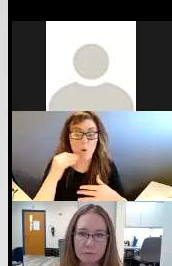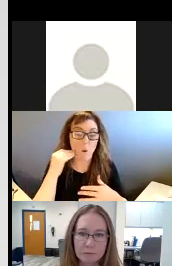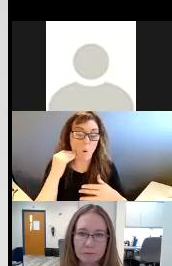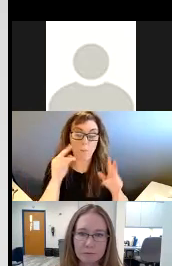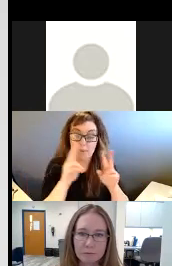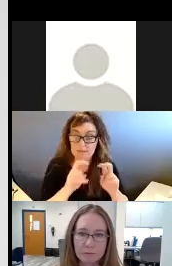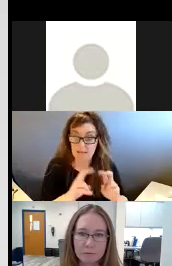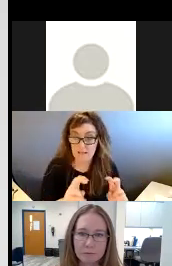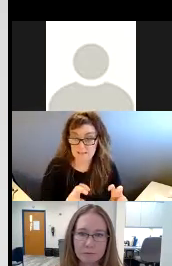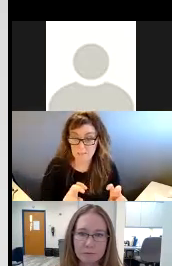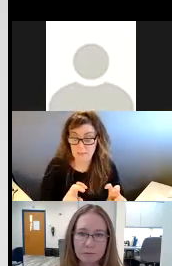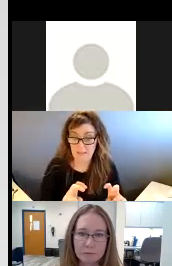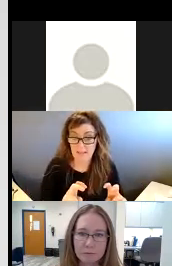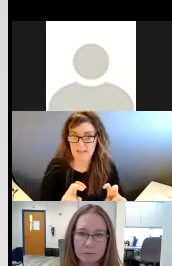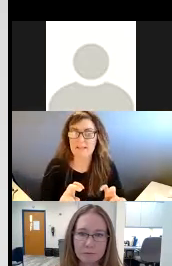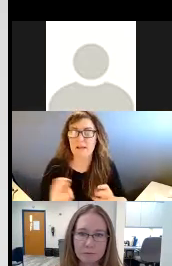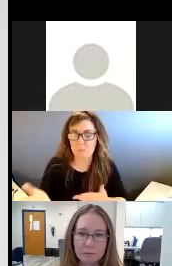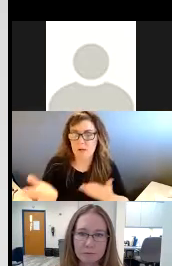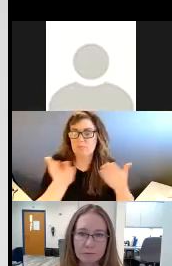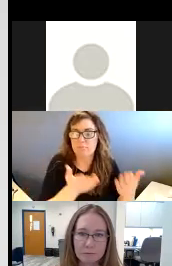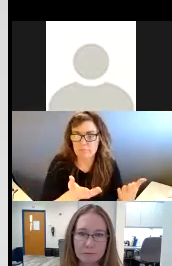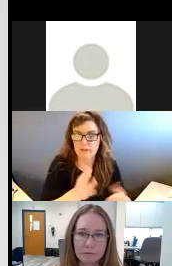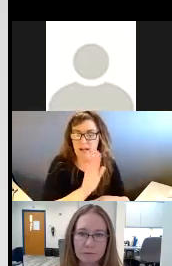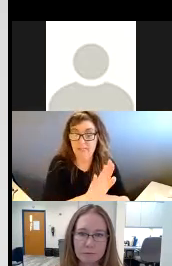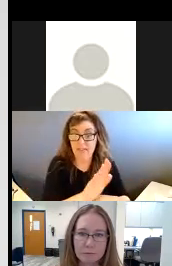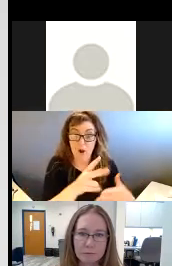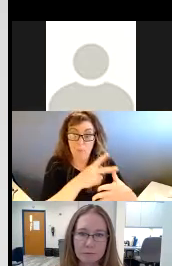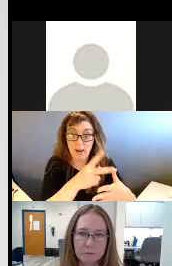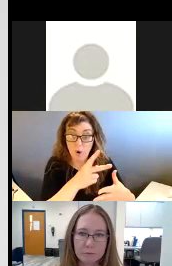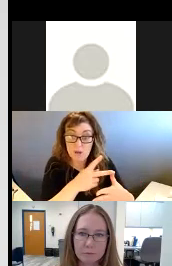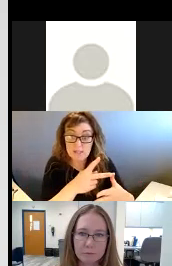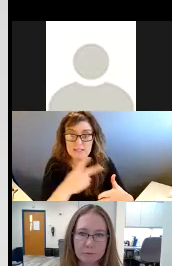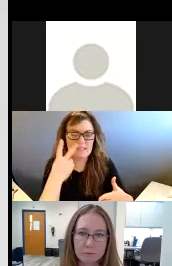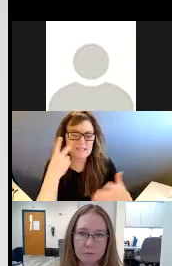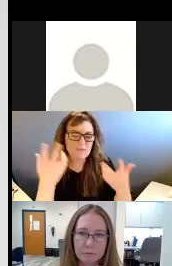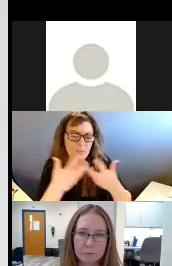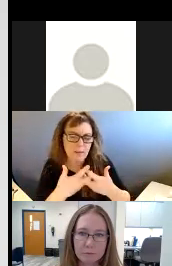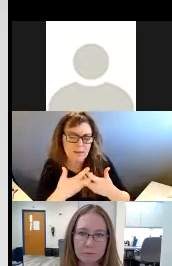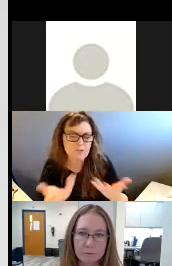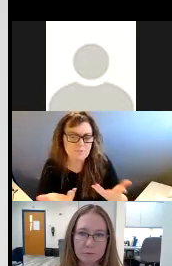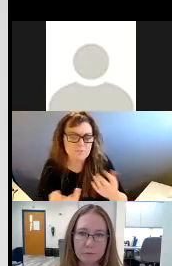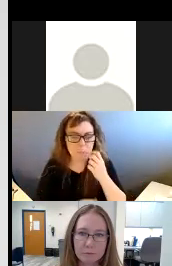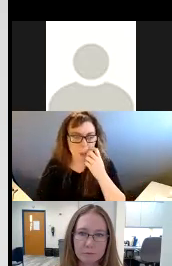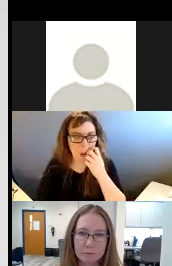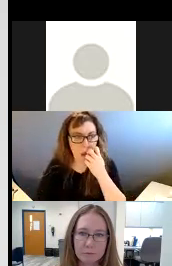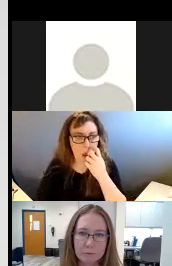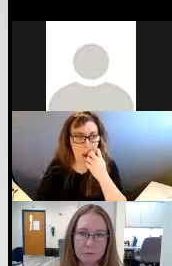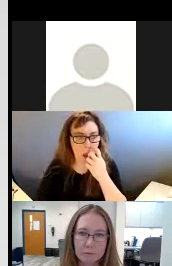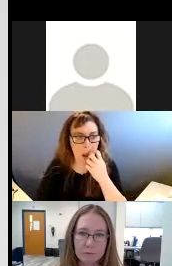TAKEN FROM IT FROM THEIR PRIORITIES. THEY KNEW ACCESSING THE SECOND BATHROOM AND